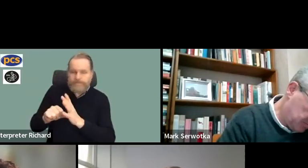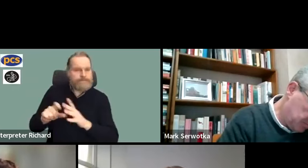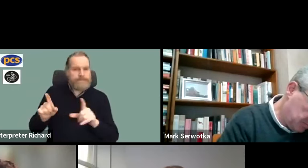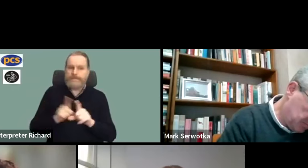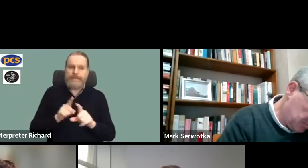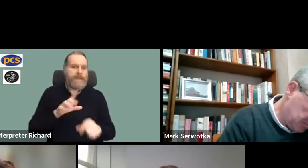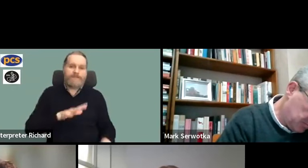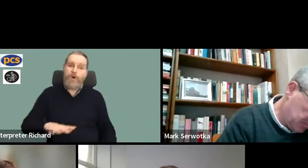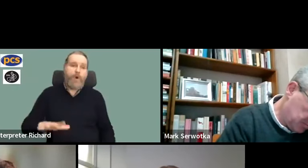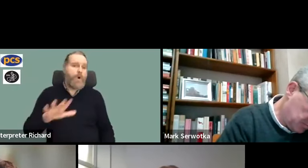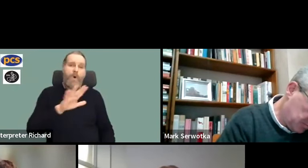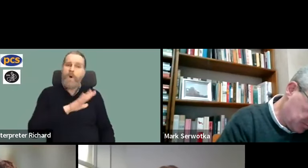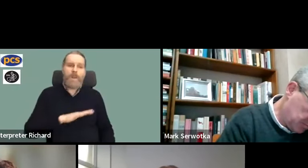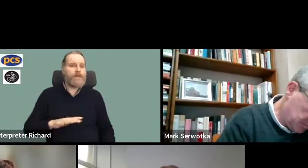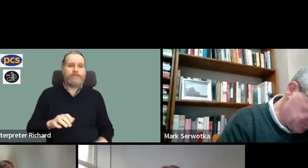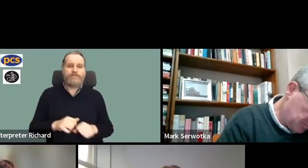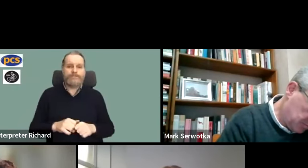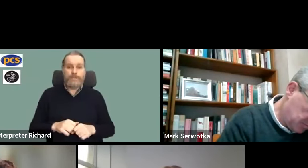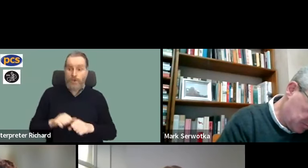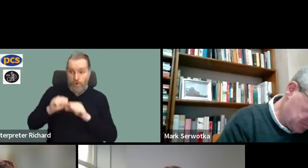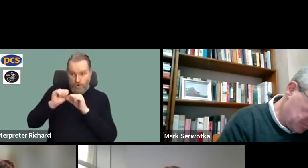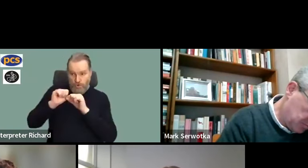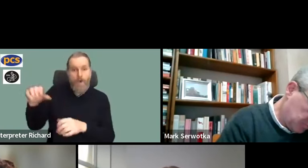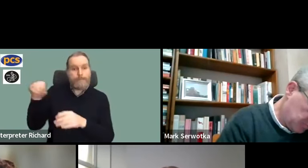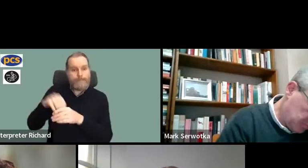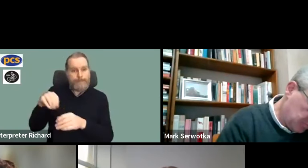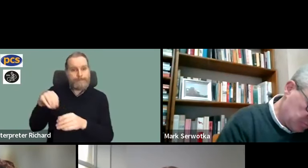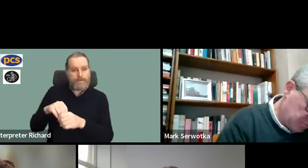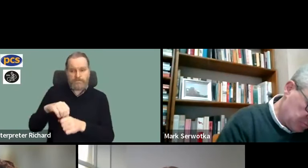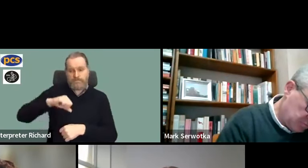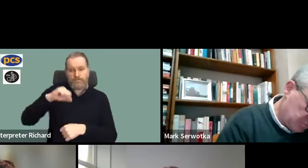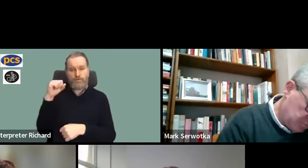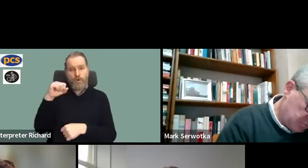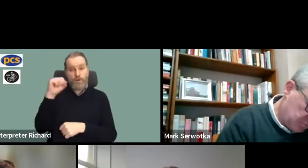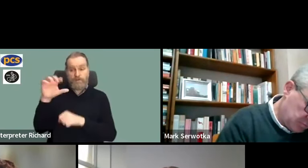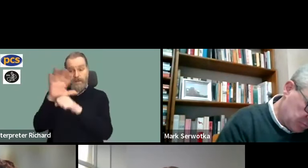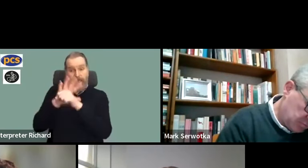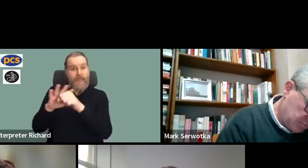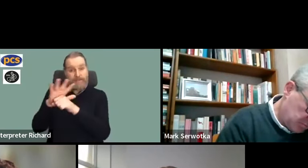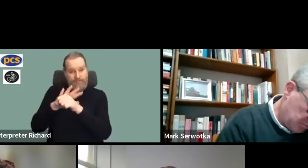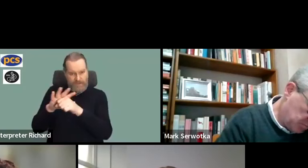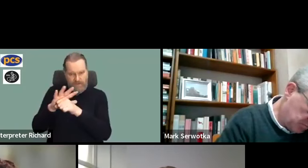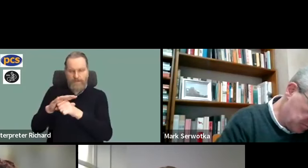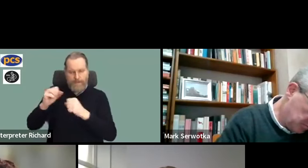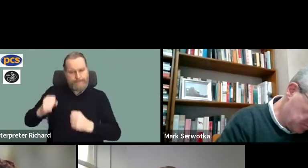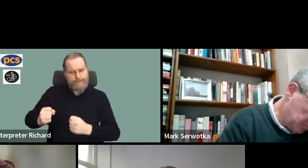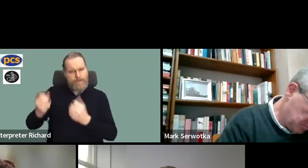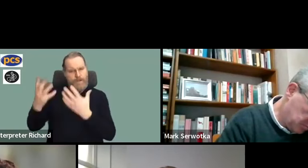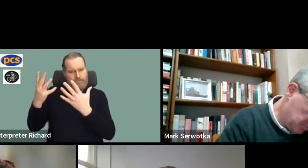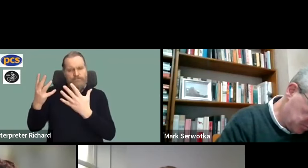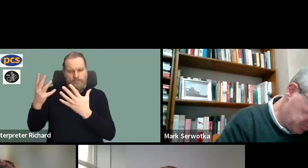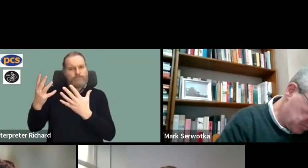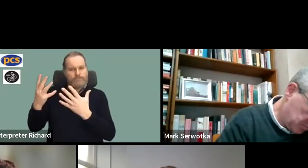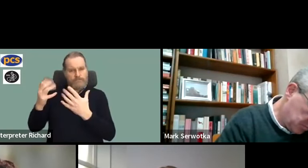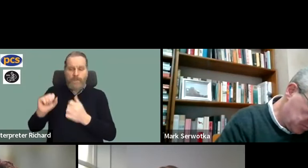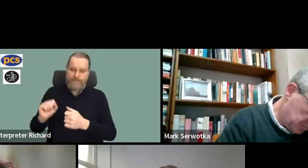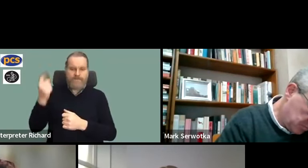There is your issues, just like everybody else is. Your members are gonna be taking this first wave of wave of action, and ave of action of action. And the thing that's really important is for those members